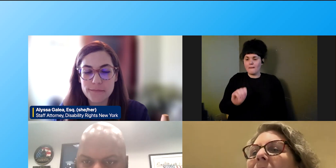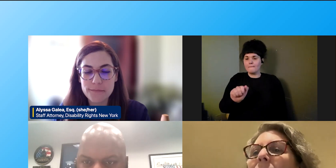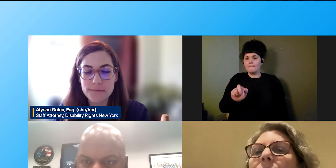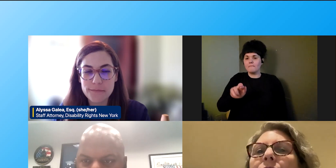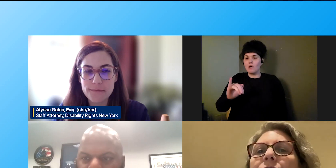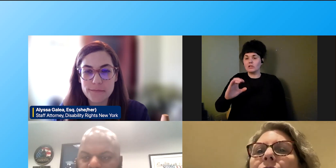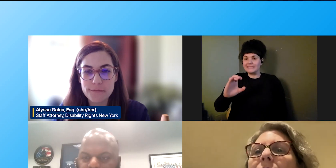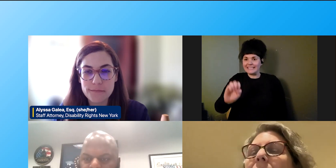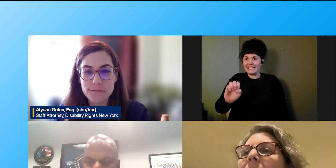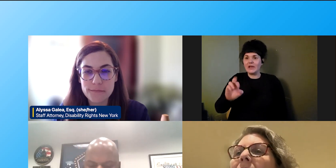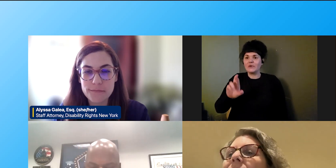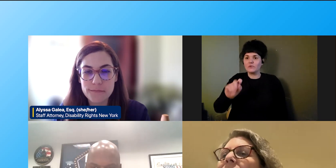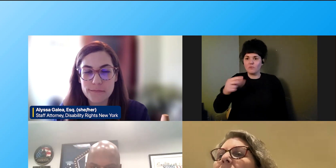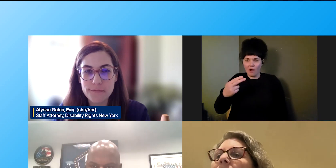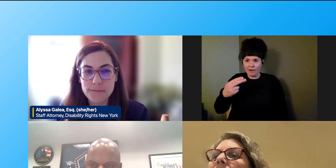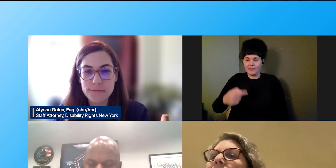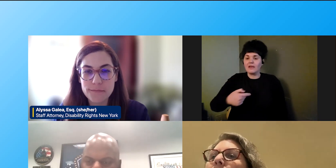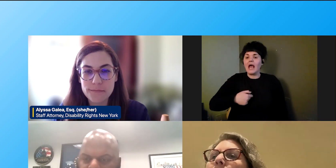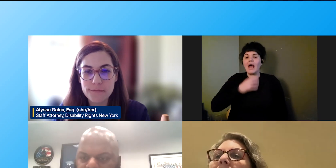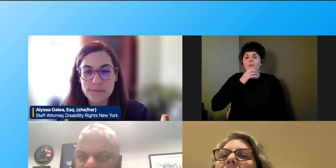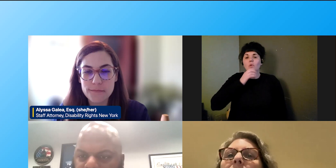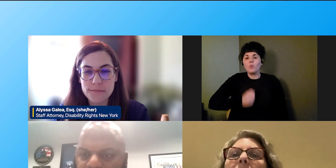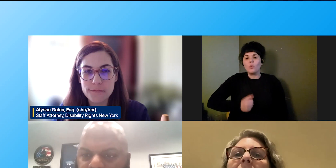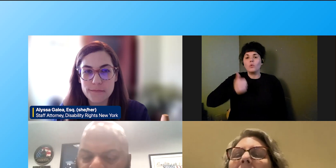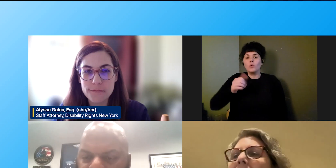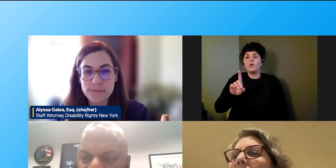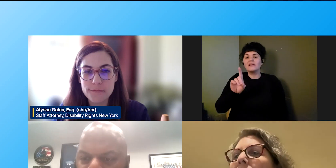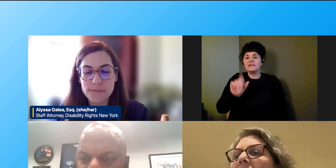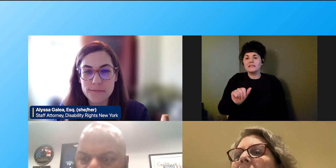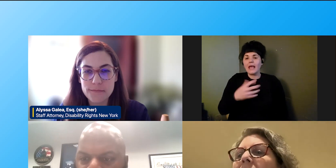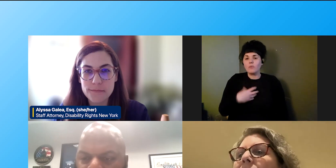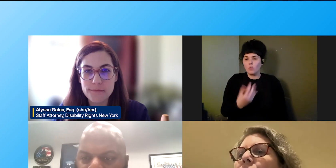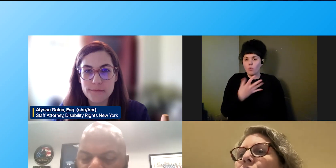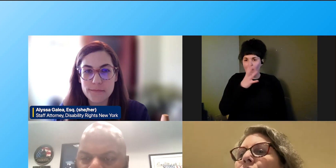Marcie Roth. I'm an older disabled white woman. With